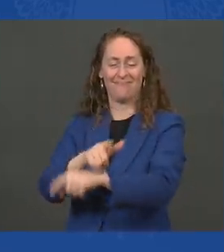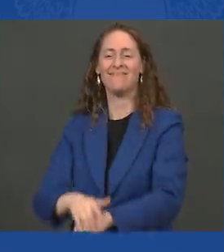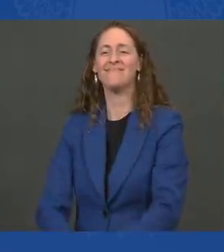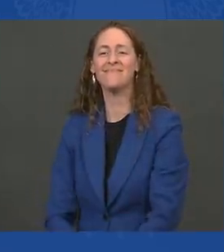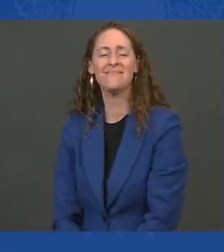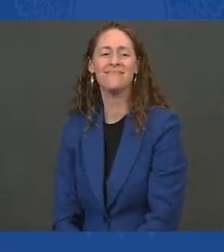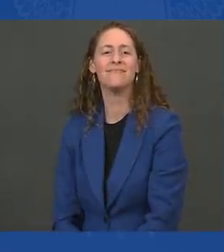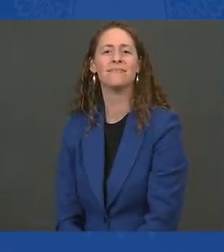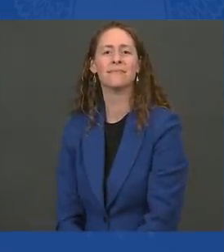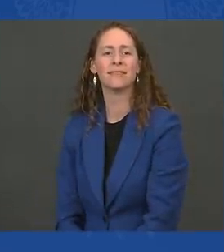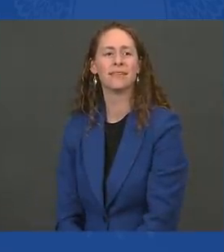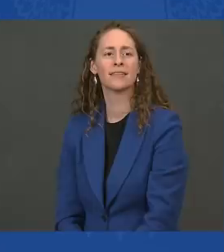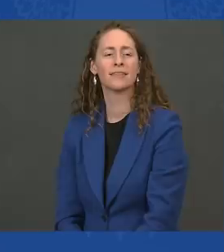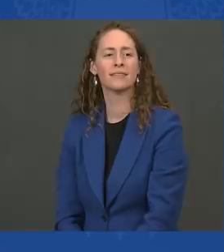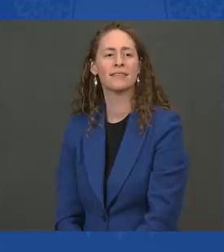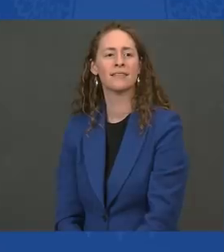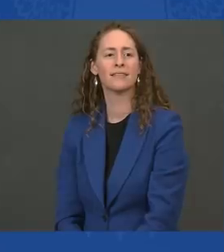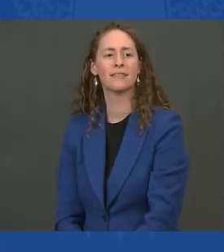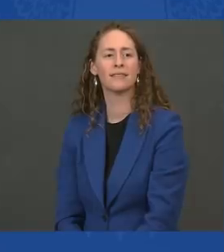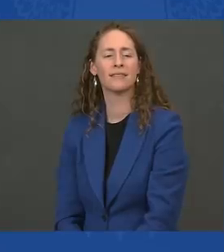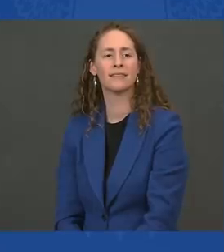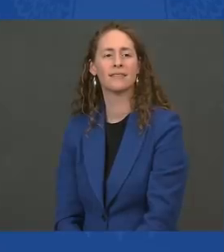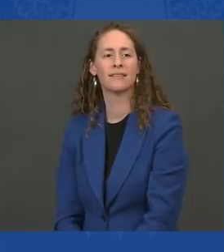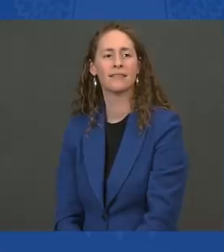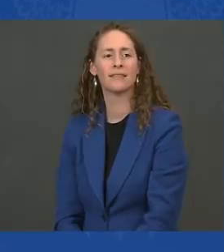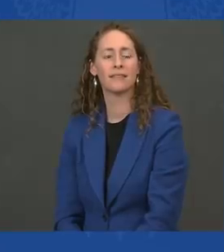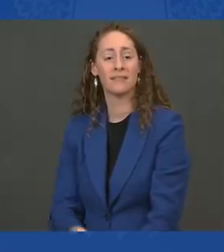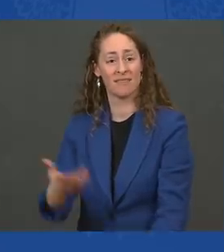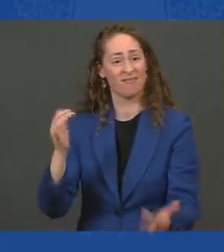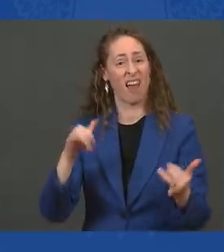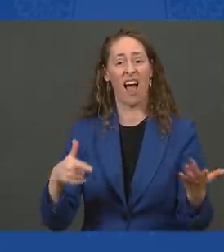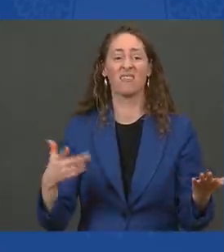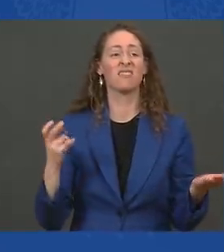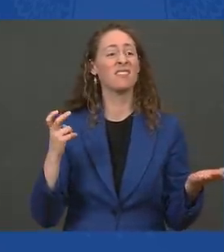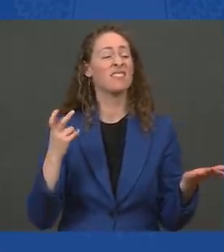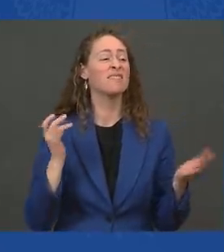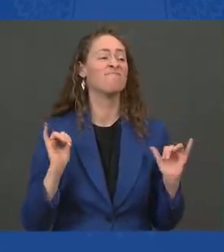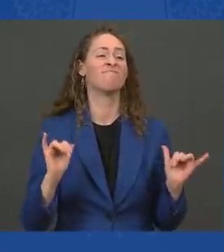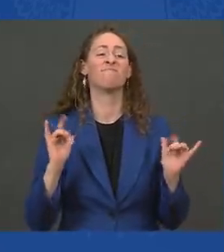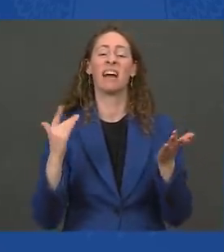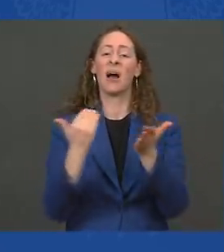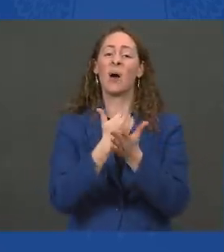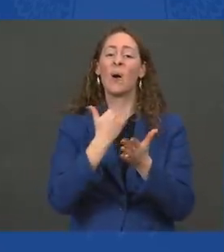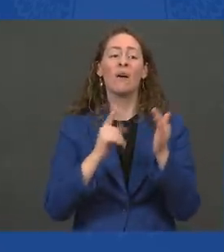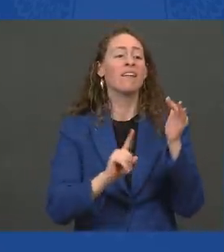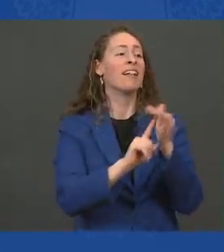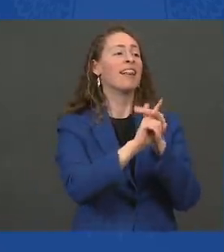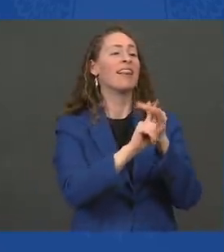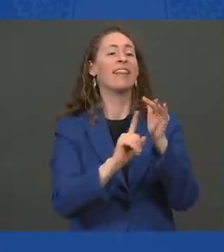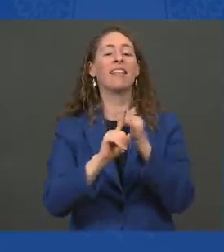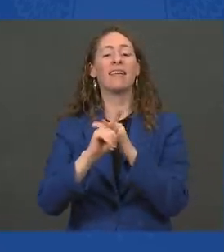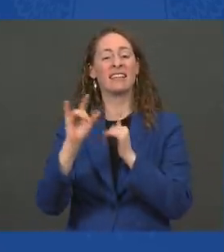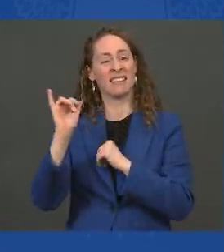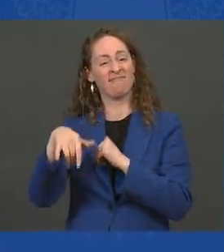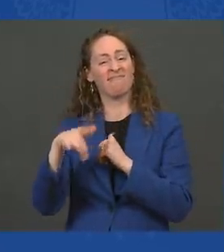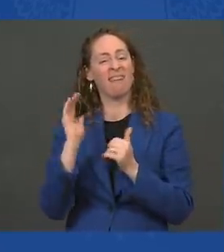that Americans should expect: anticipating future potential variants? Should we expect intermittent travel restrictions